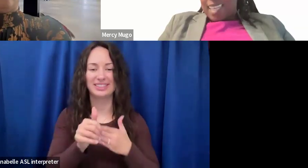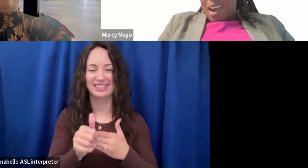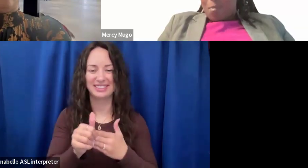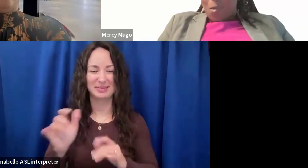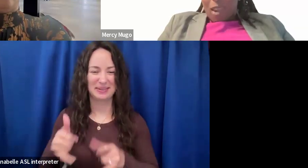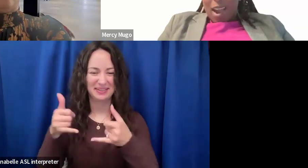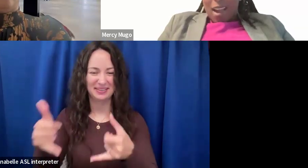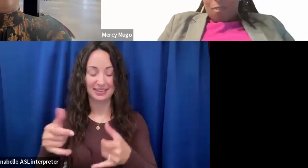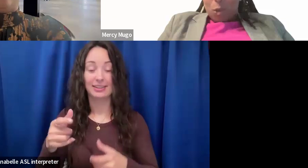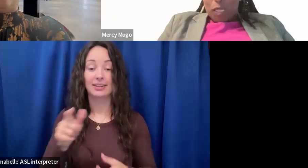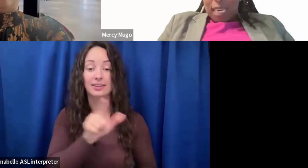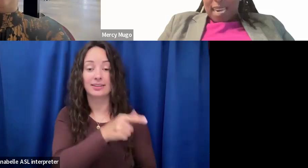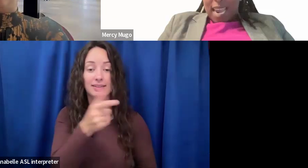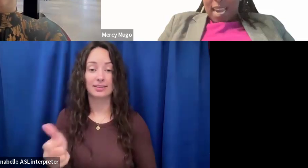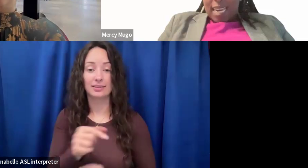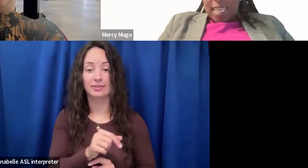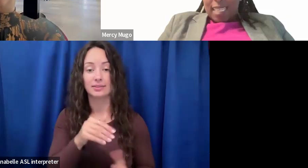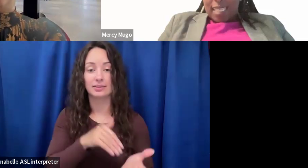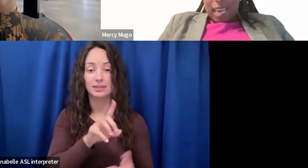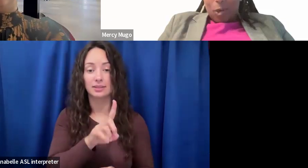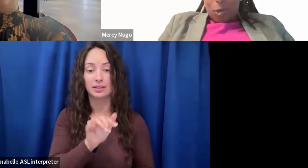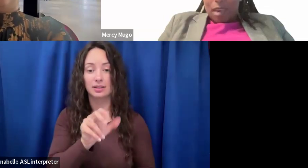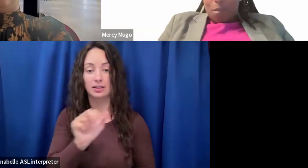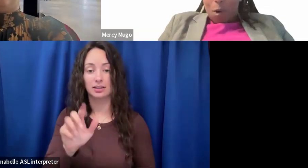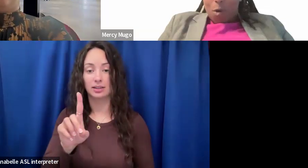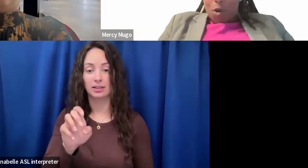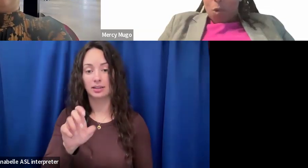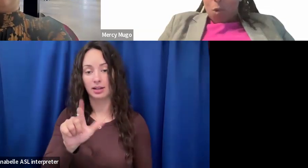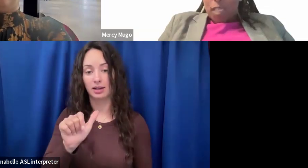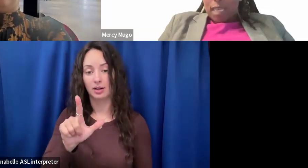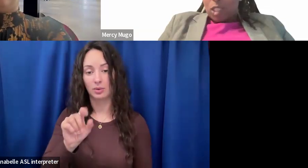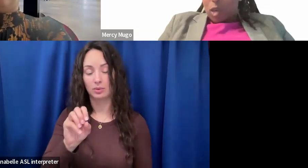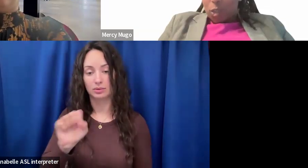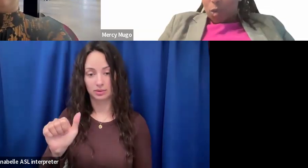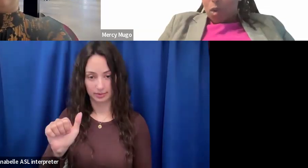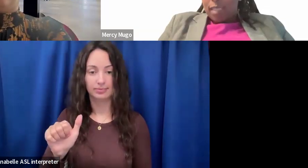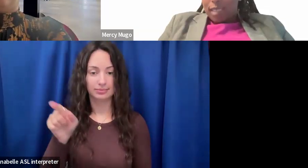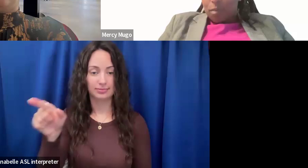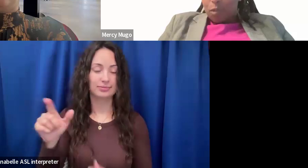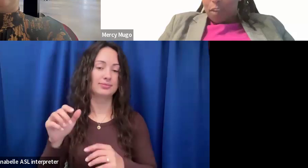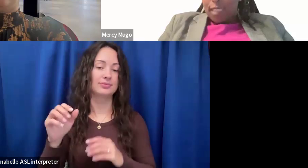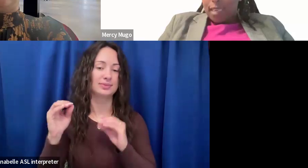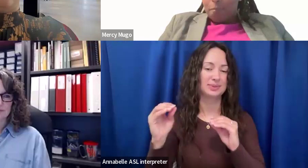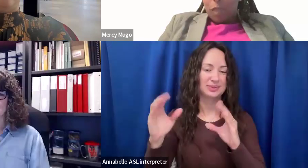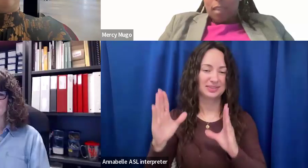Next up we have Dr. Diana de la Rosa-Pohl who is an instructional assistant professor